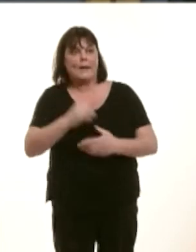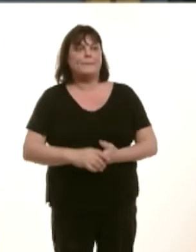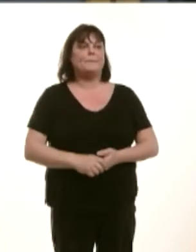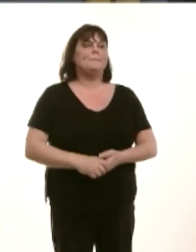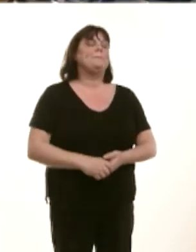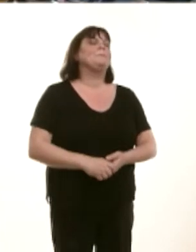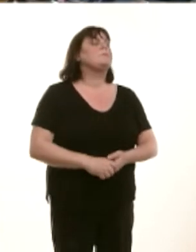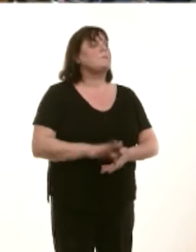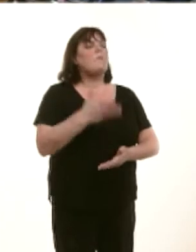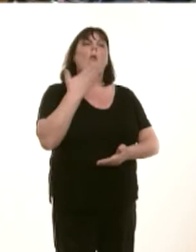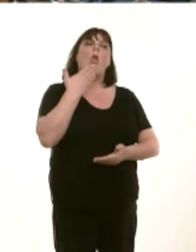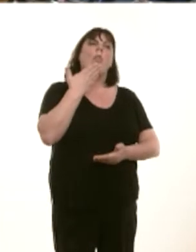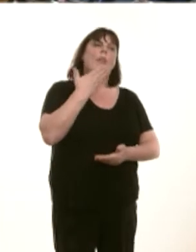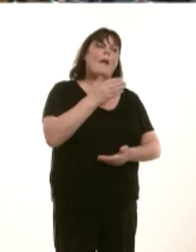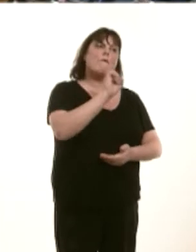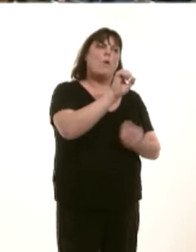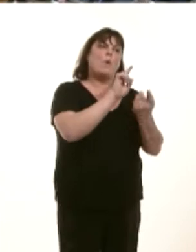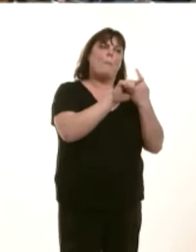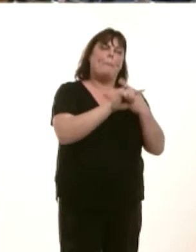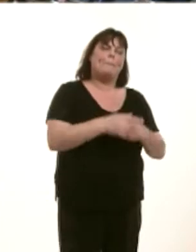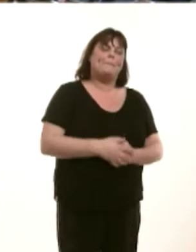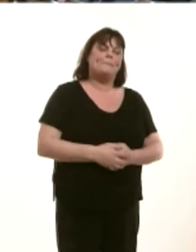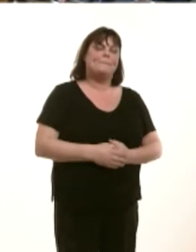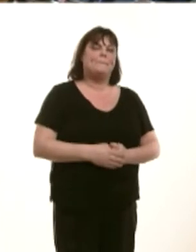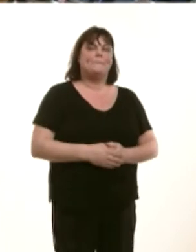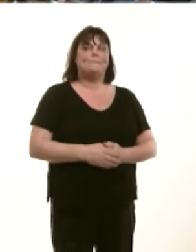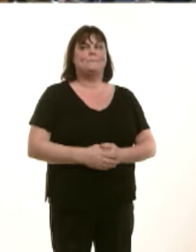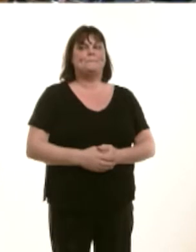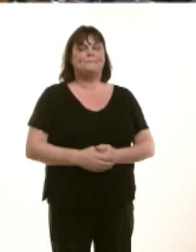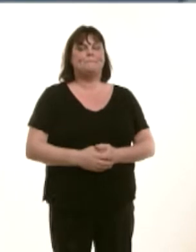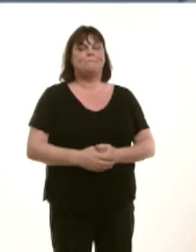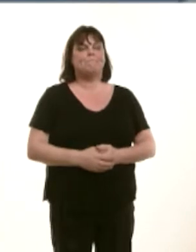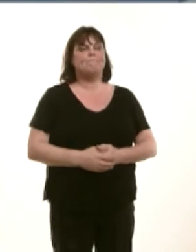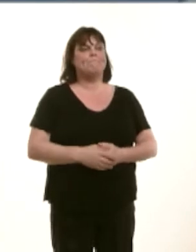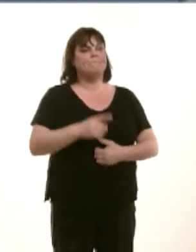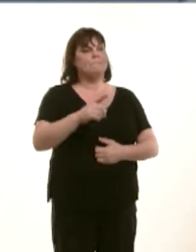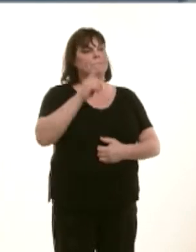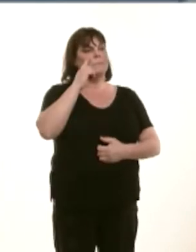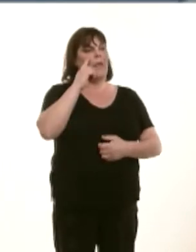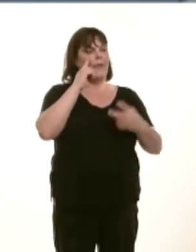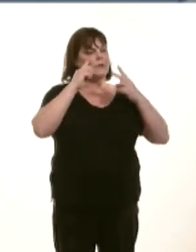to Gwyn Price, First Minister. I think a response to the review was necessary, and a quick response,